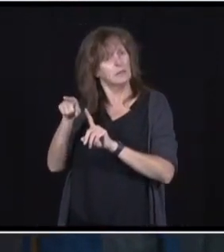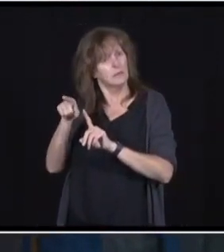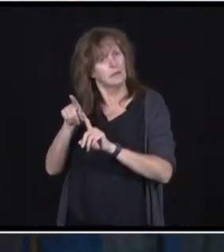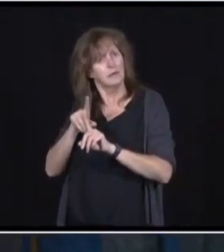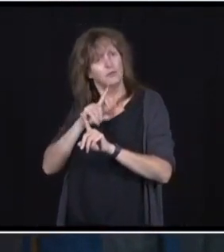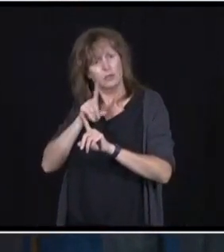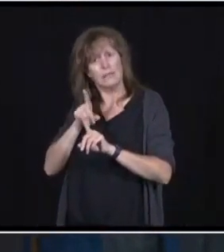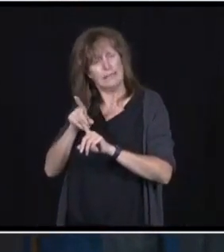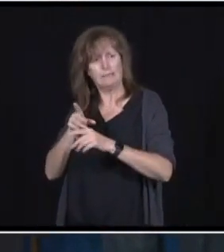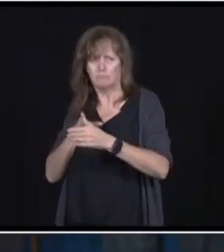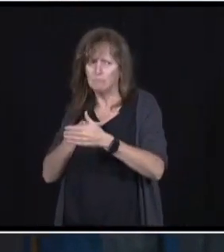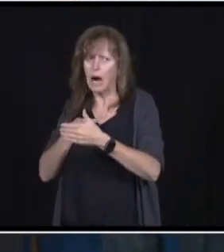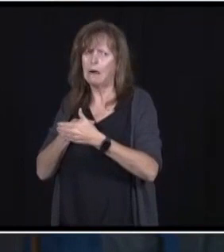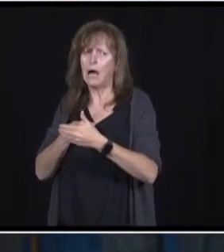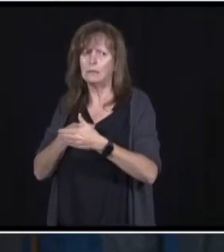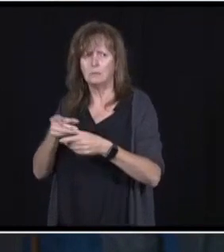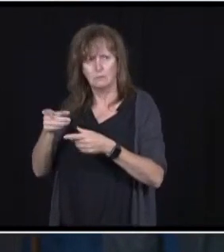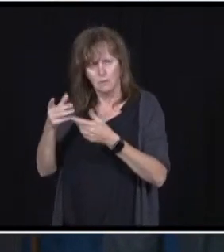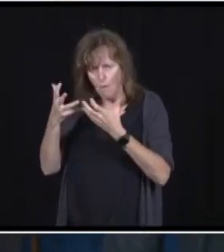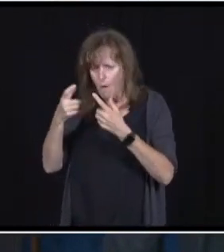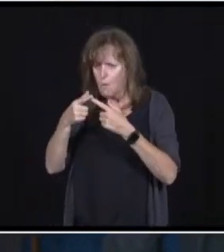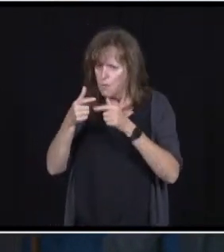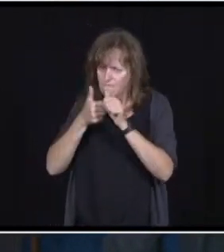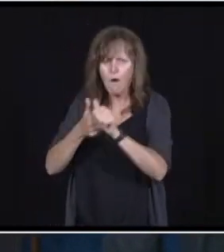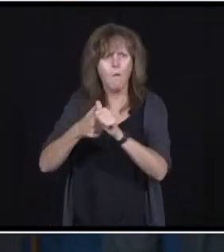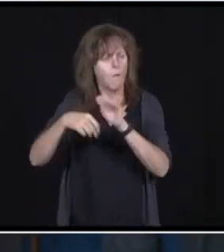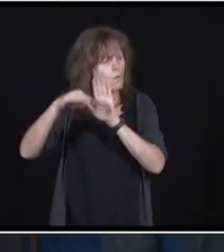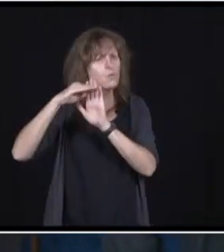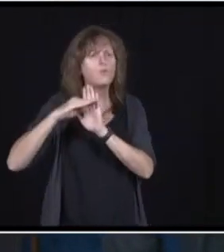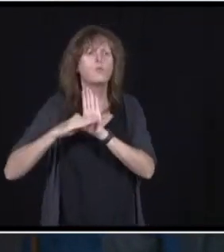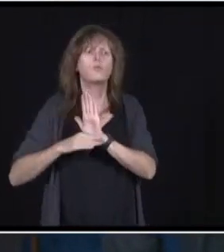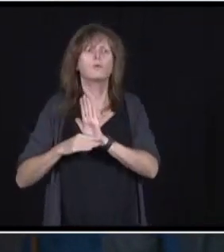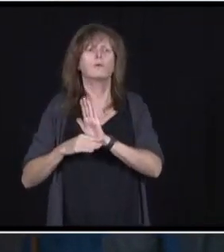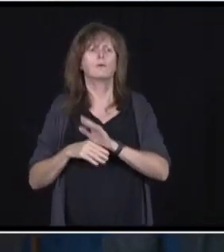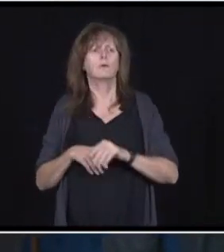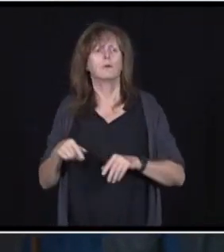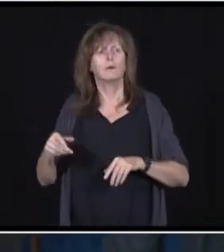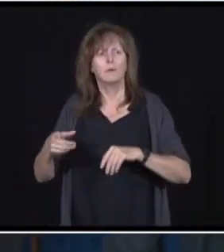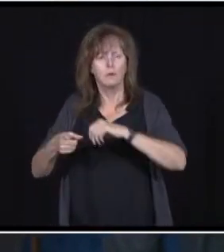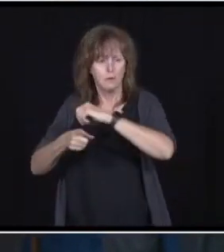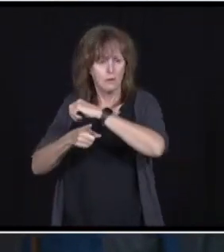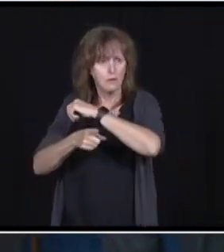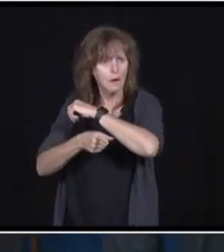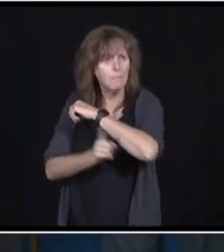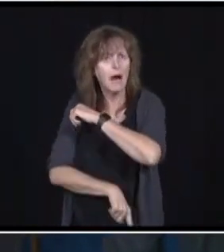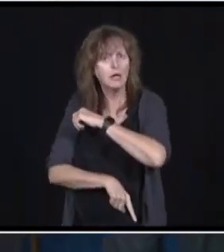They would be calling them out and sending folks over there just him again, just follow the rules, folks.